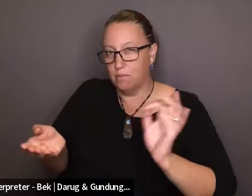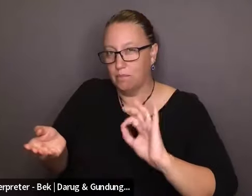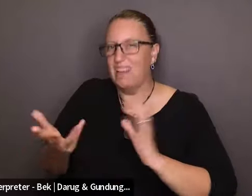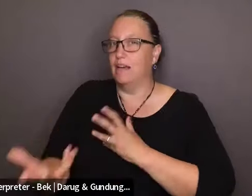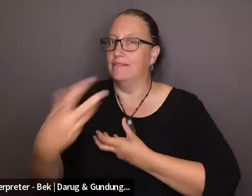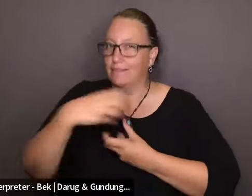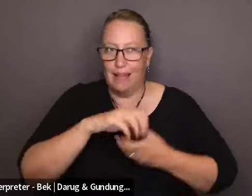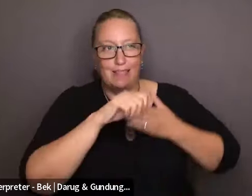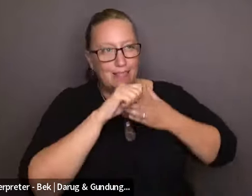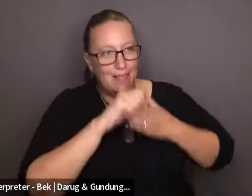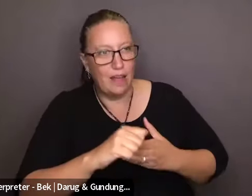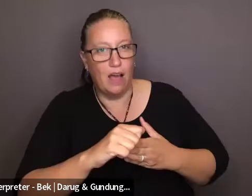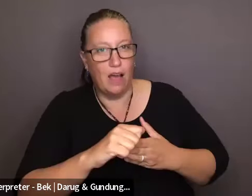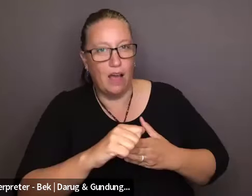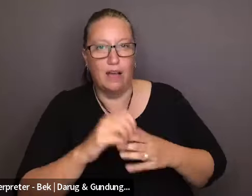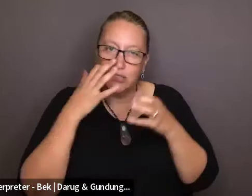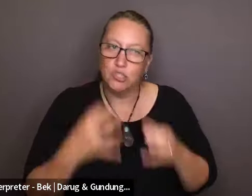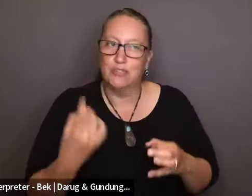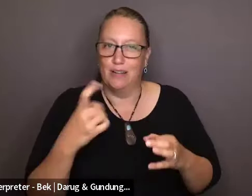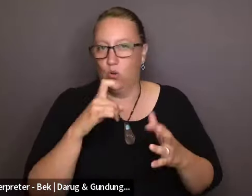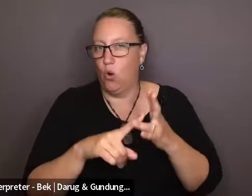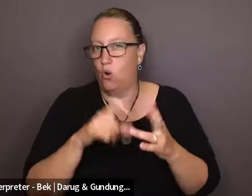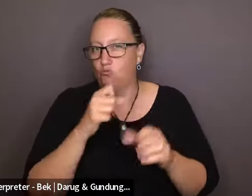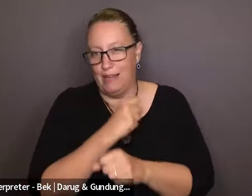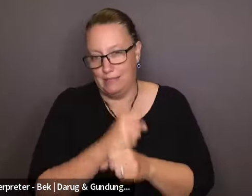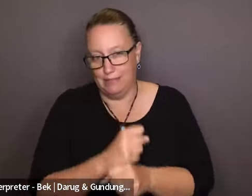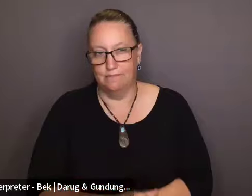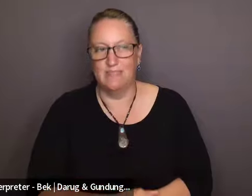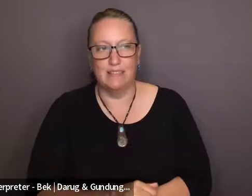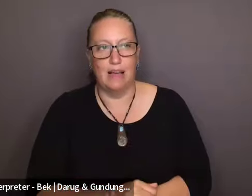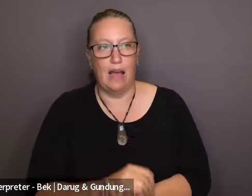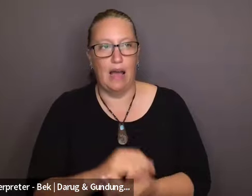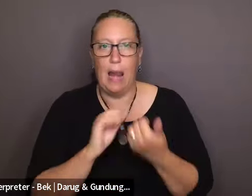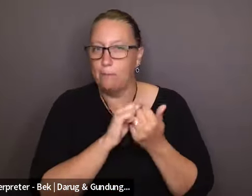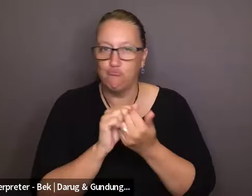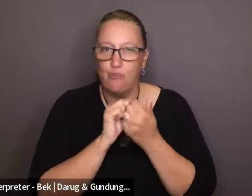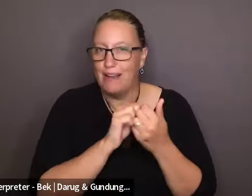disability aren't just people in research, they're leaders